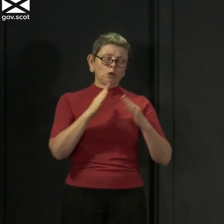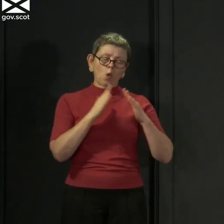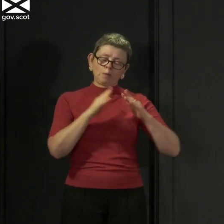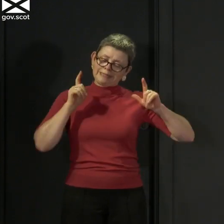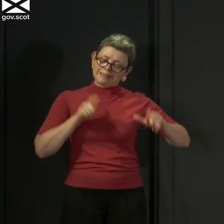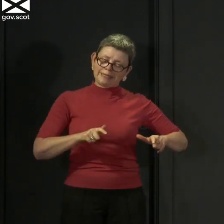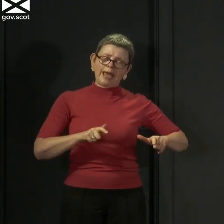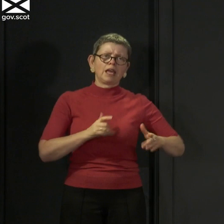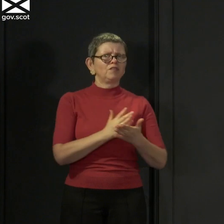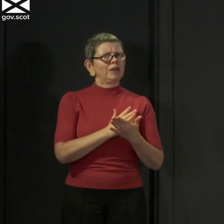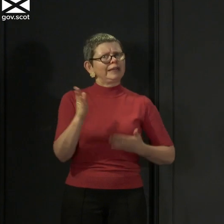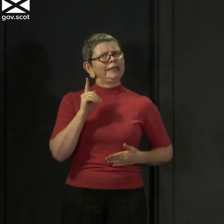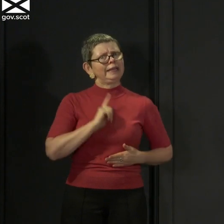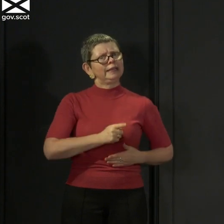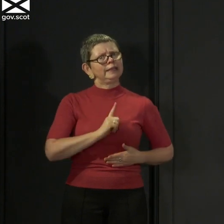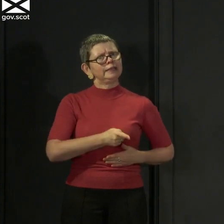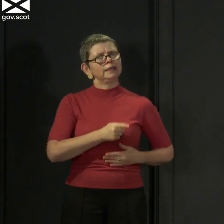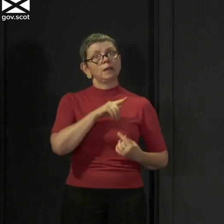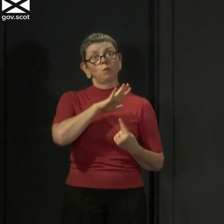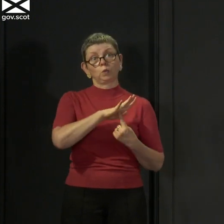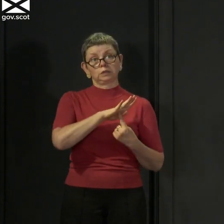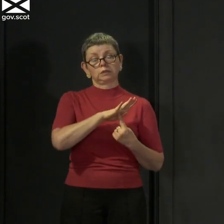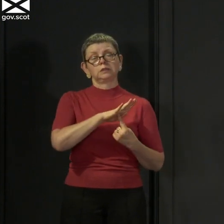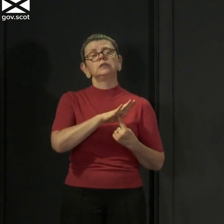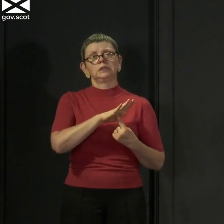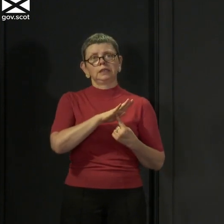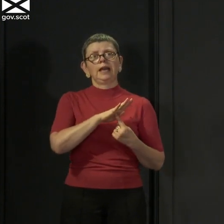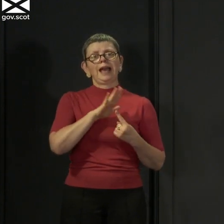and the Scottish Government's intention to do so for the immediate future.